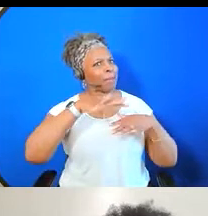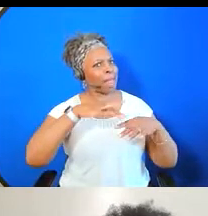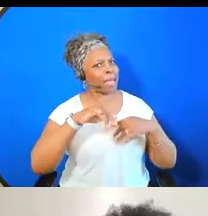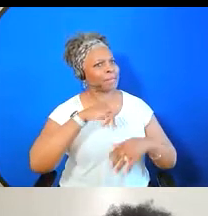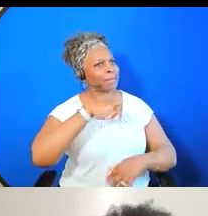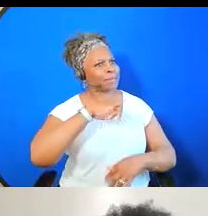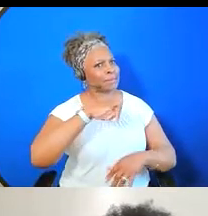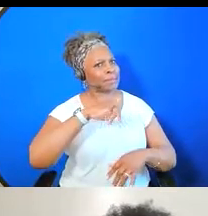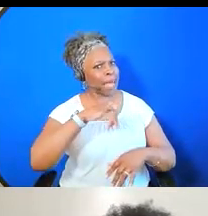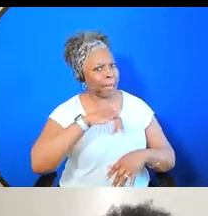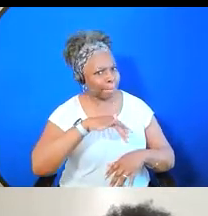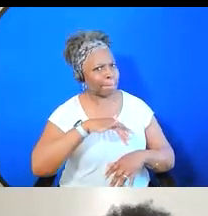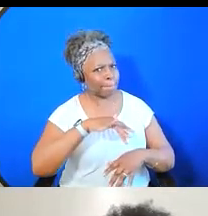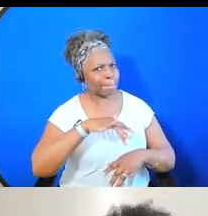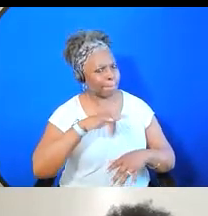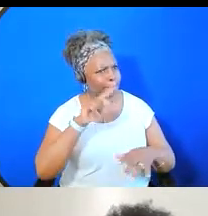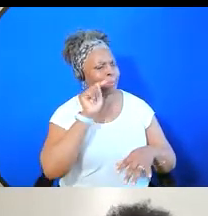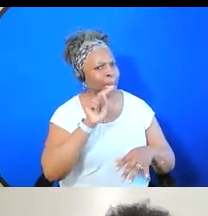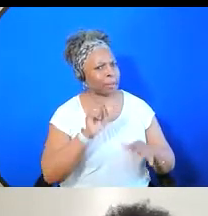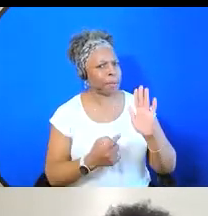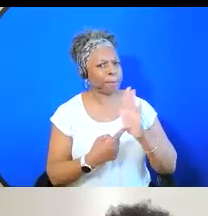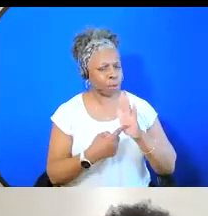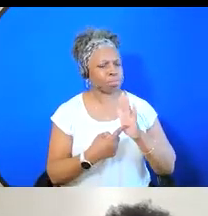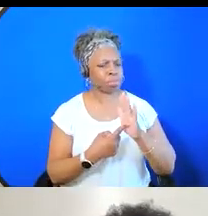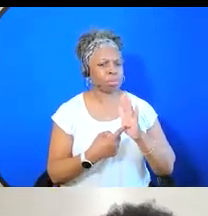And this, were trying to reflect in our different projects.